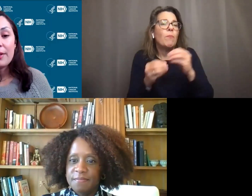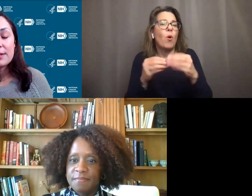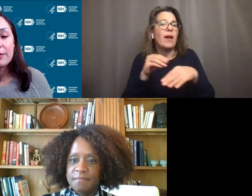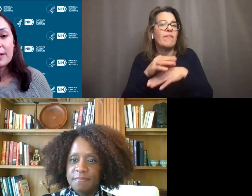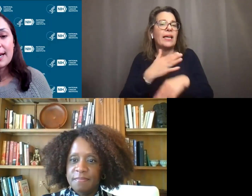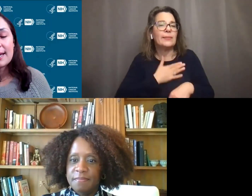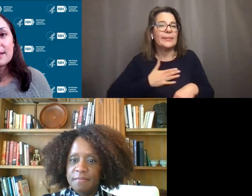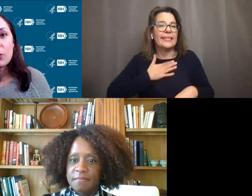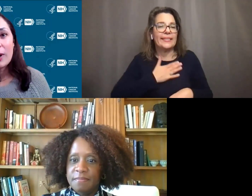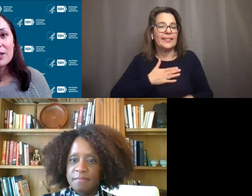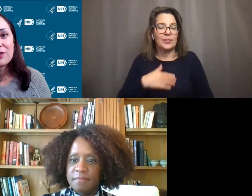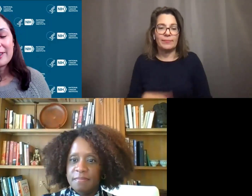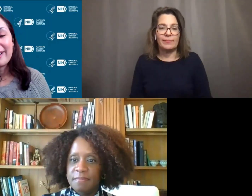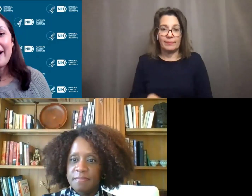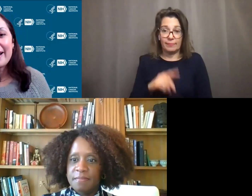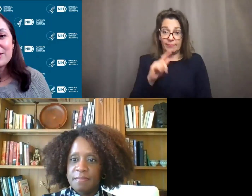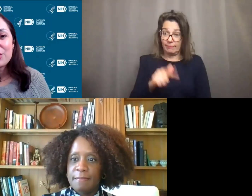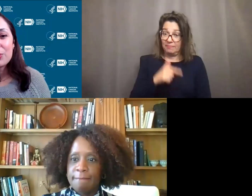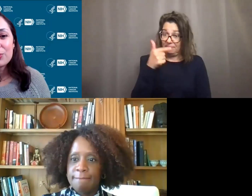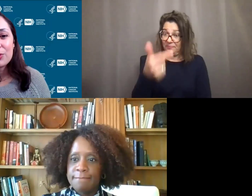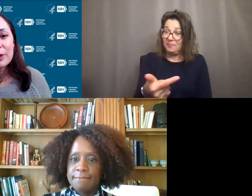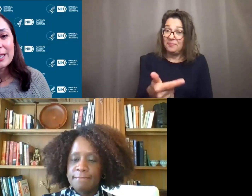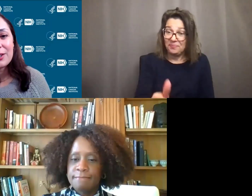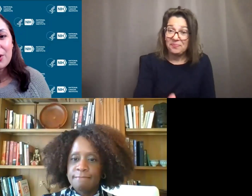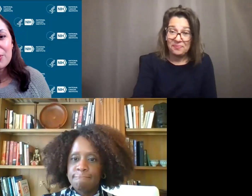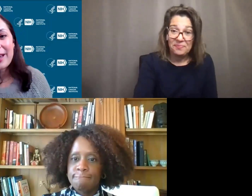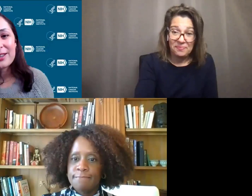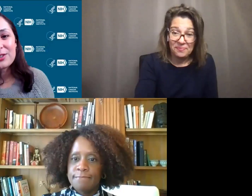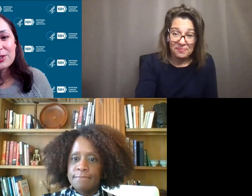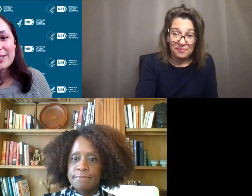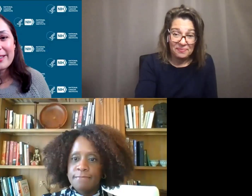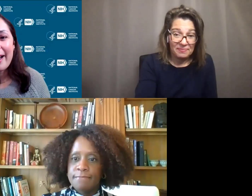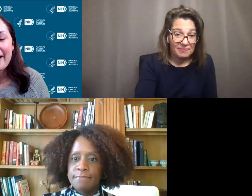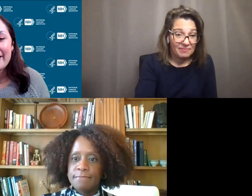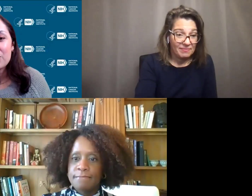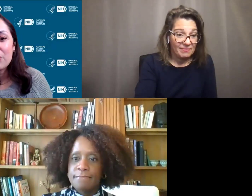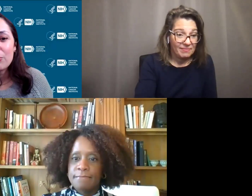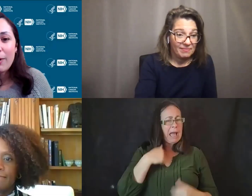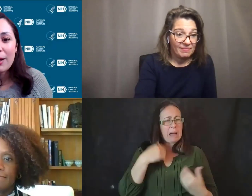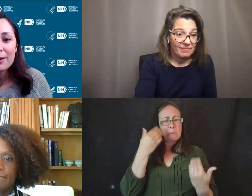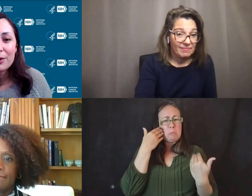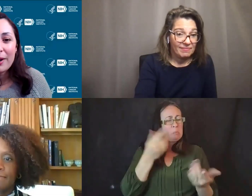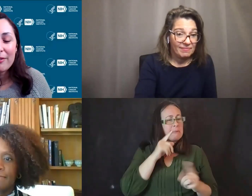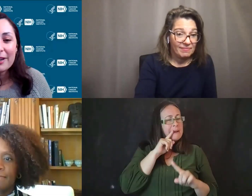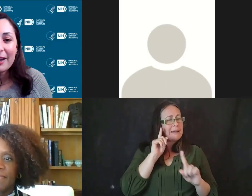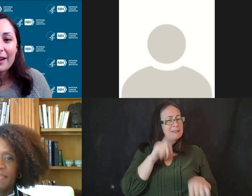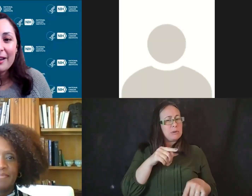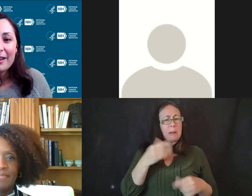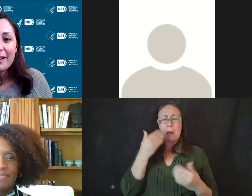So the POs are not required give you feedback on your progress report,